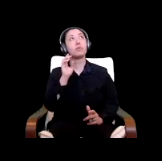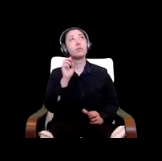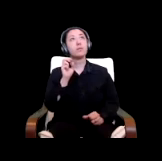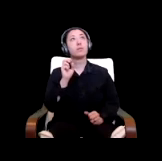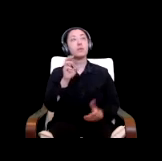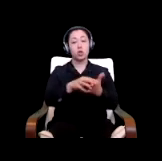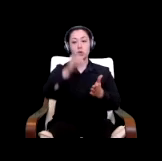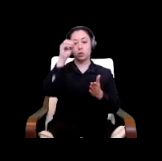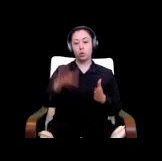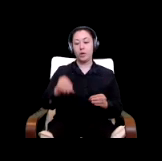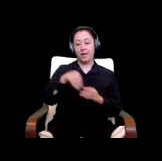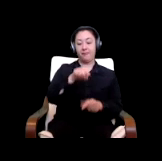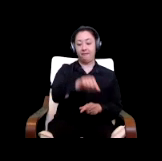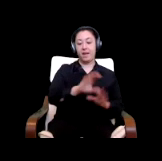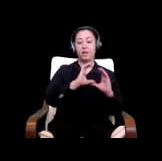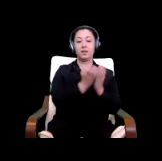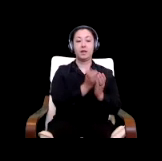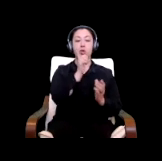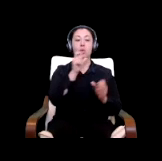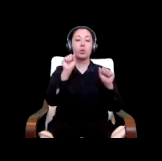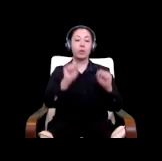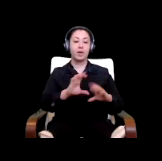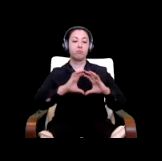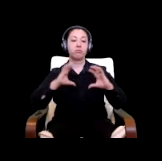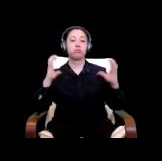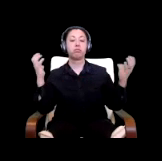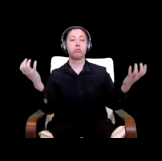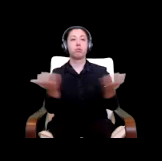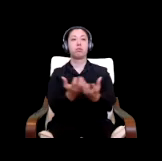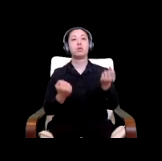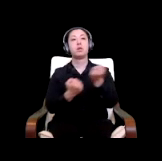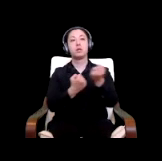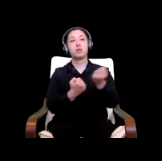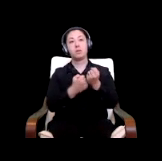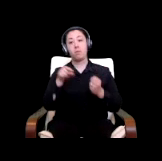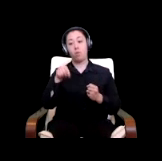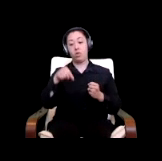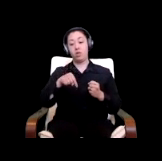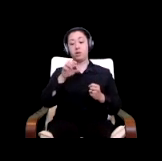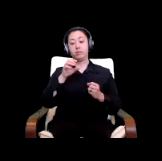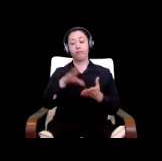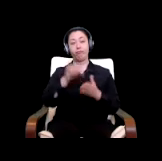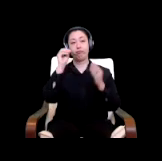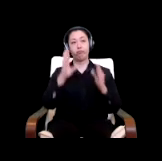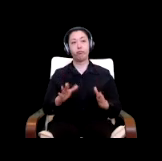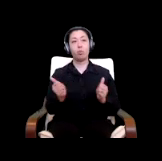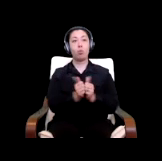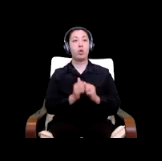a circle of support around the student with CHARGE. And they learn more about CHARGE syndrome